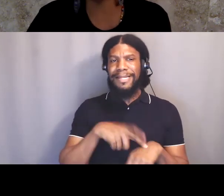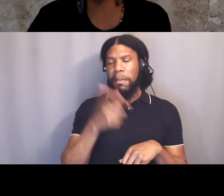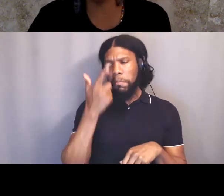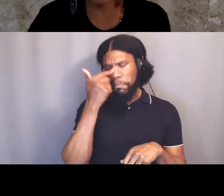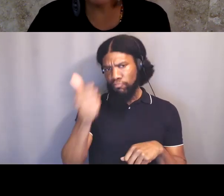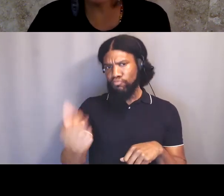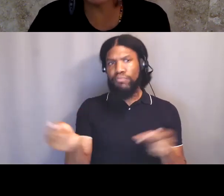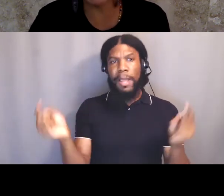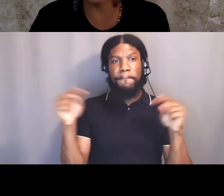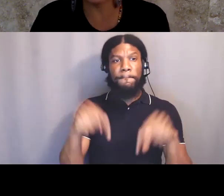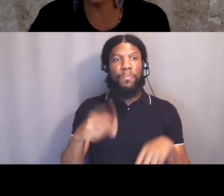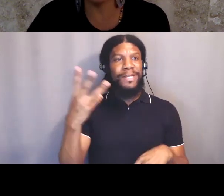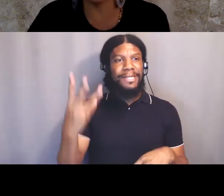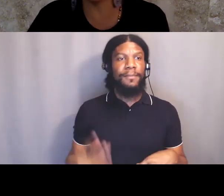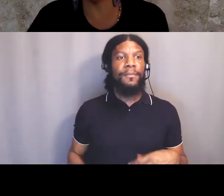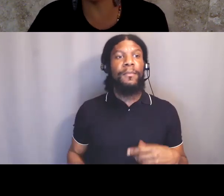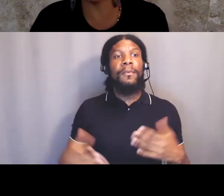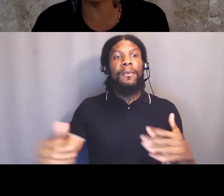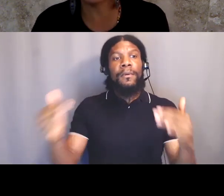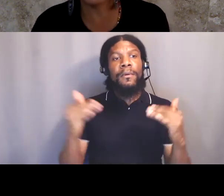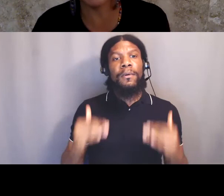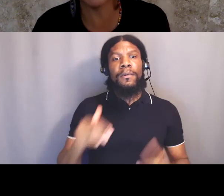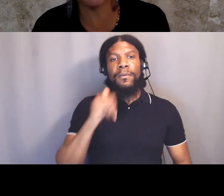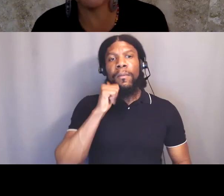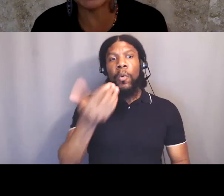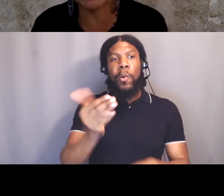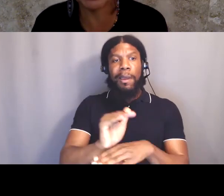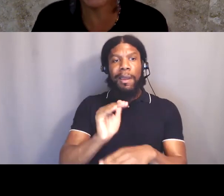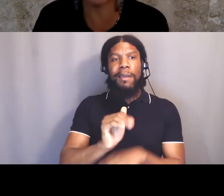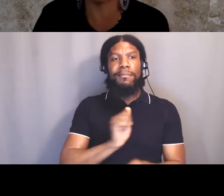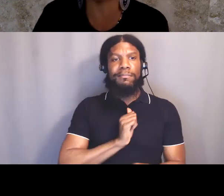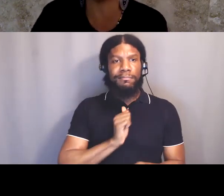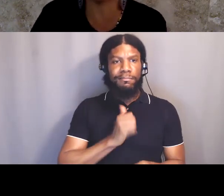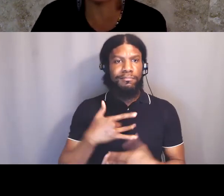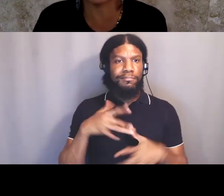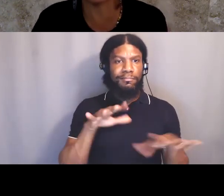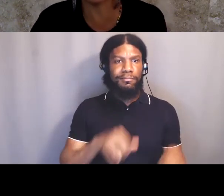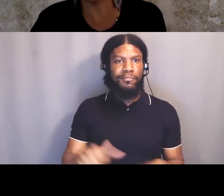Tomorrow night, you all know that I host a Facebook show called "This is Not a Drill."